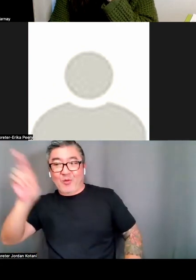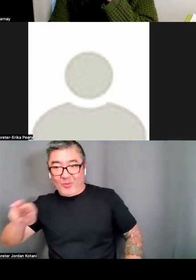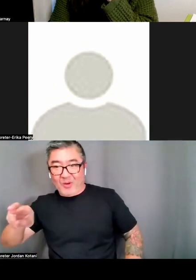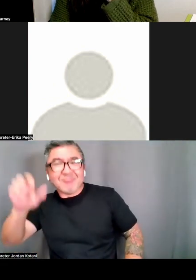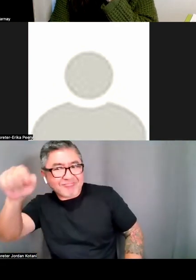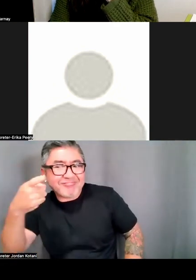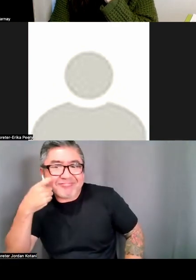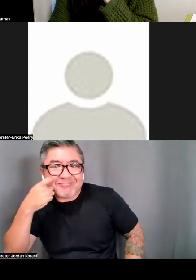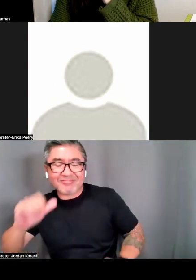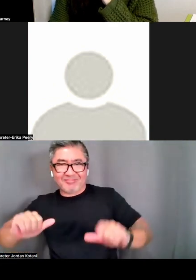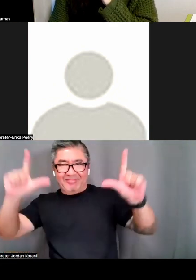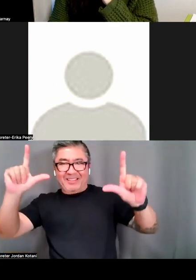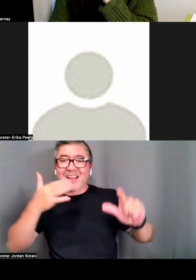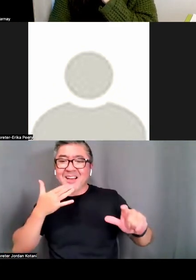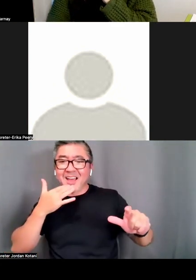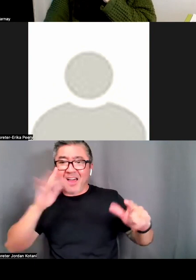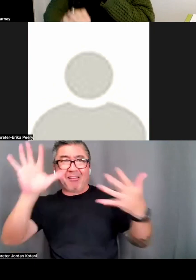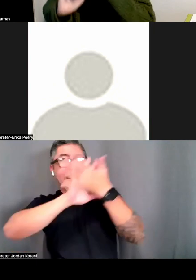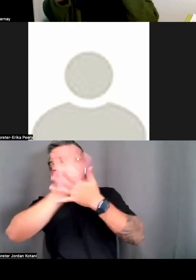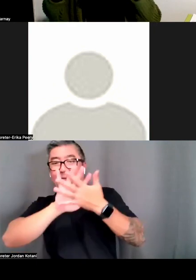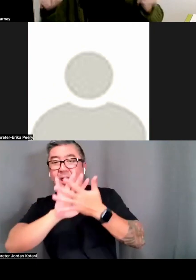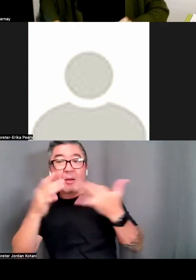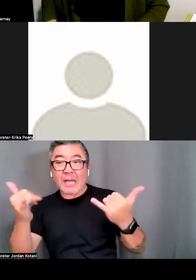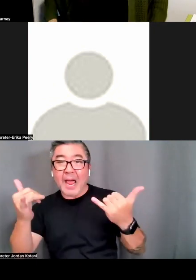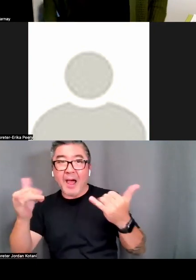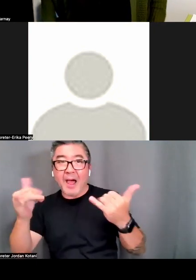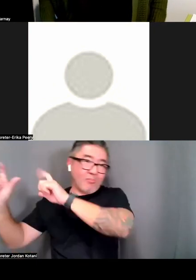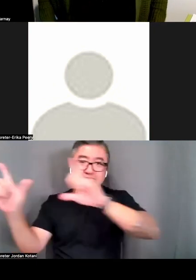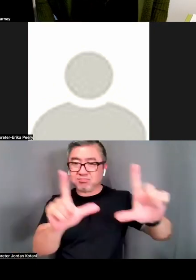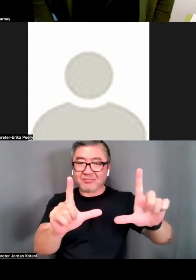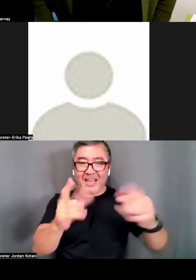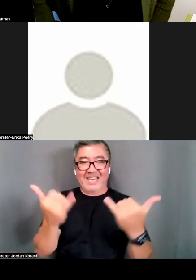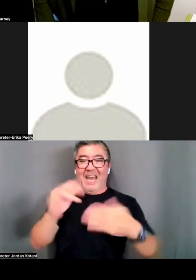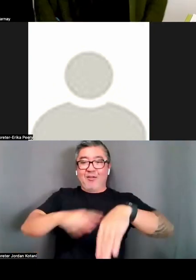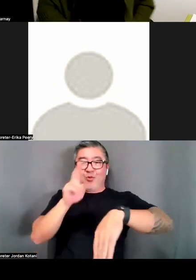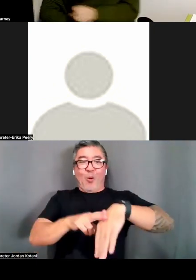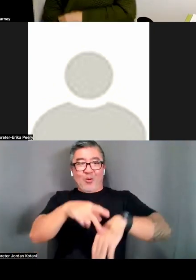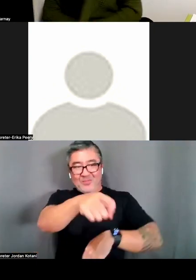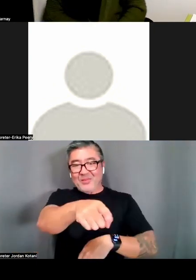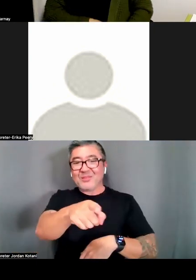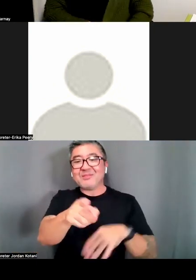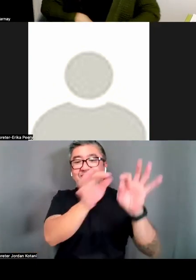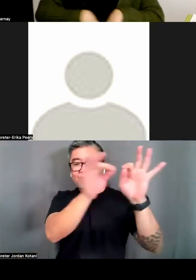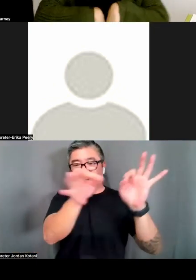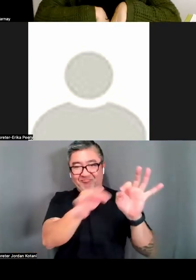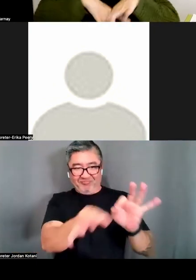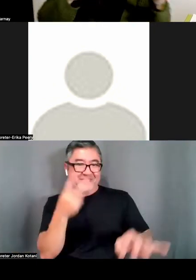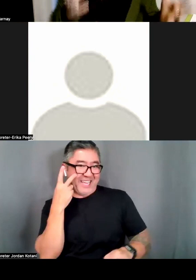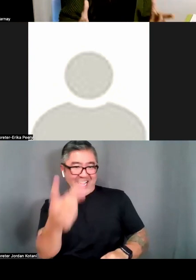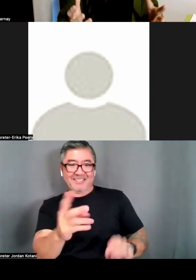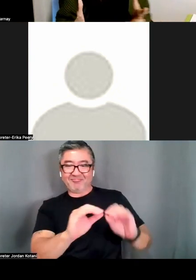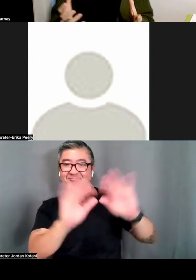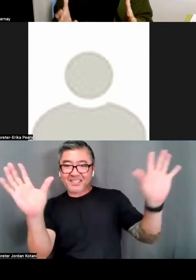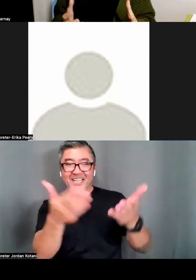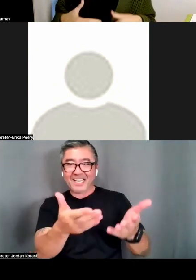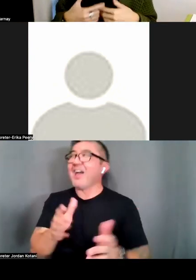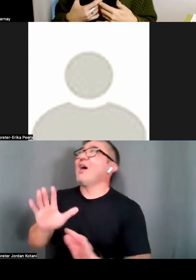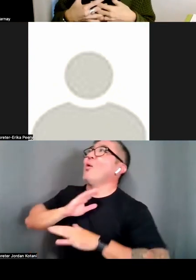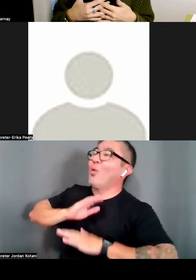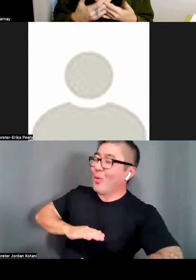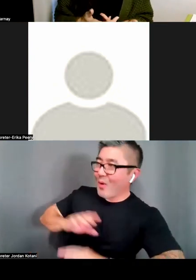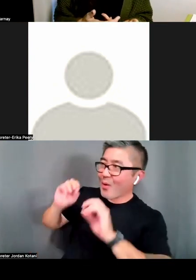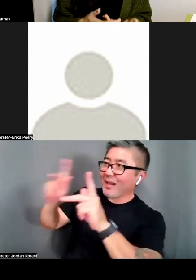a second. Back to a white screen with text. JENNIFER: Okay. Thank you! Touch. When individuals